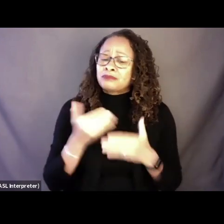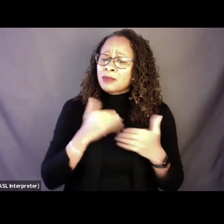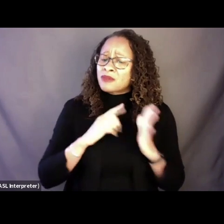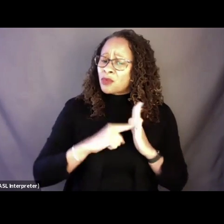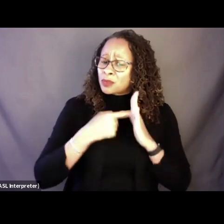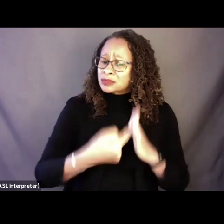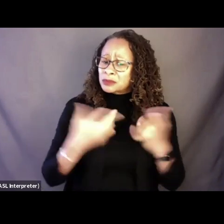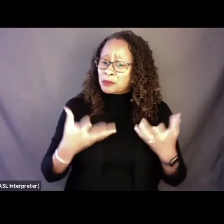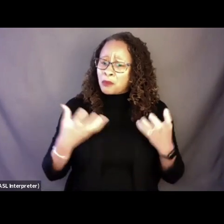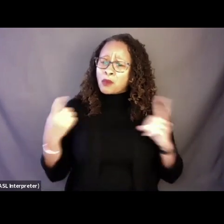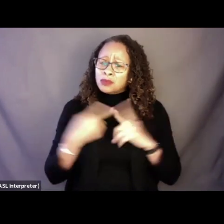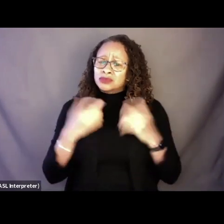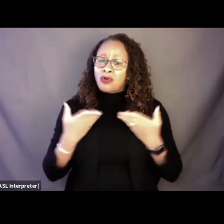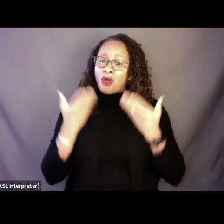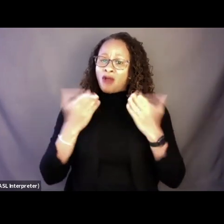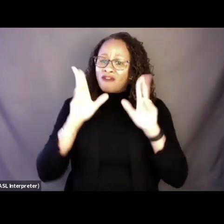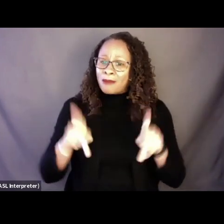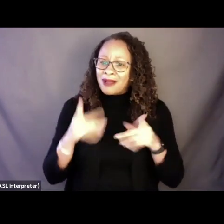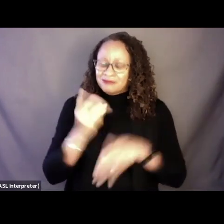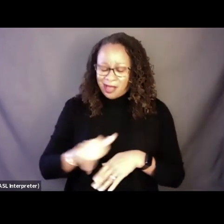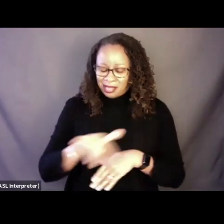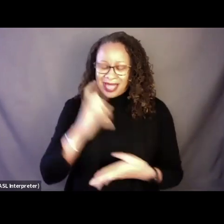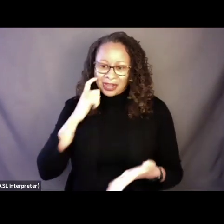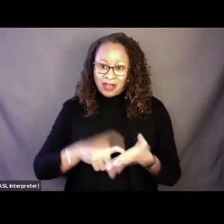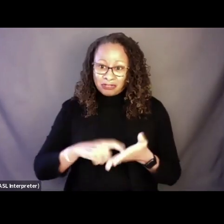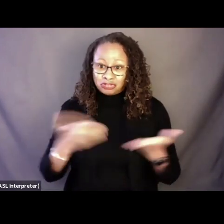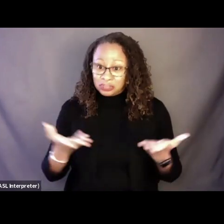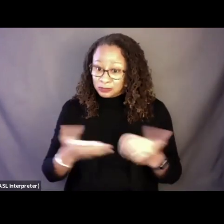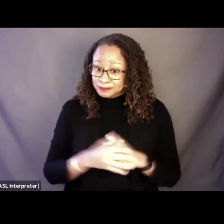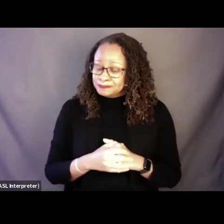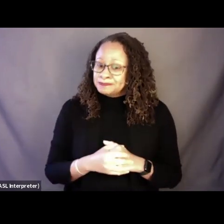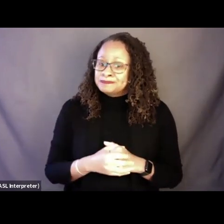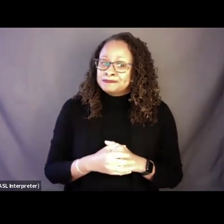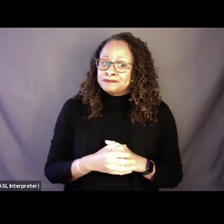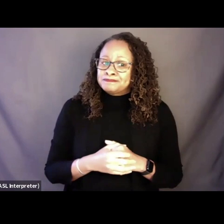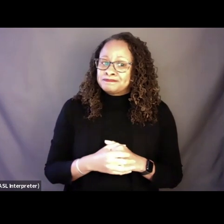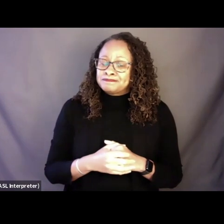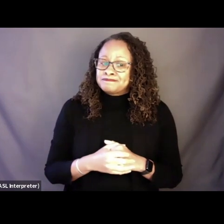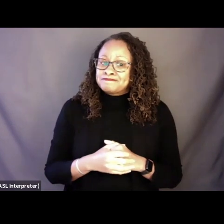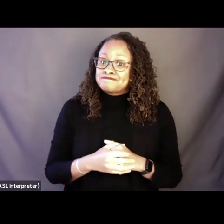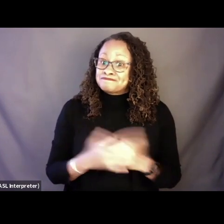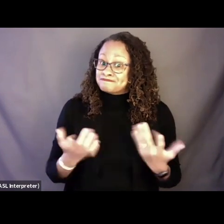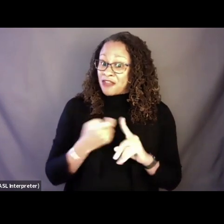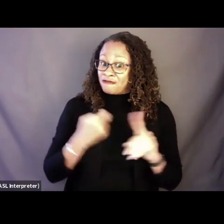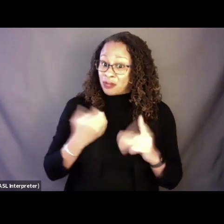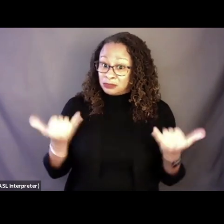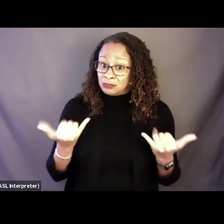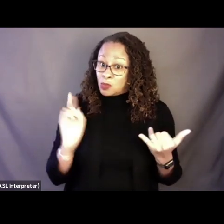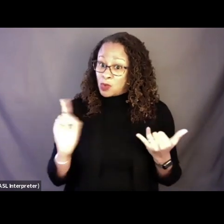I would like to offer up a land acknowledgement. I am coming to you today from Los Angeles